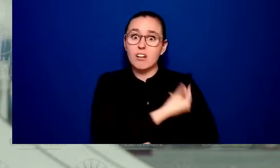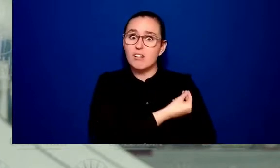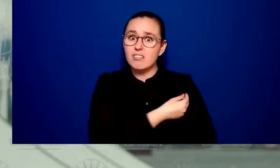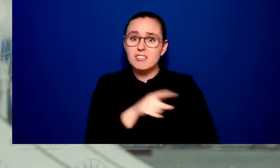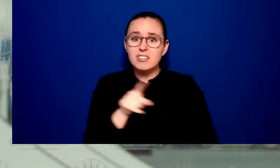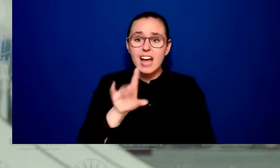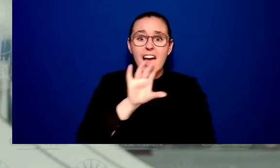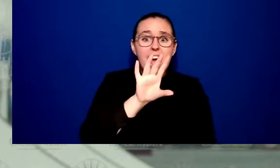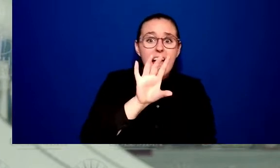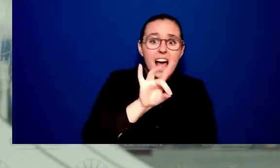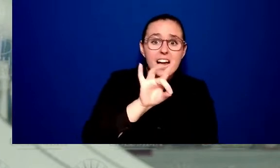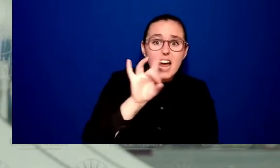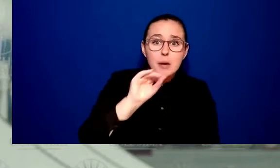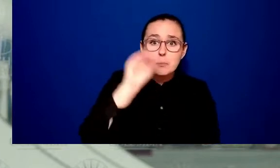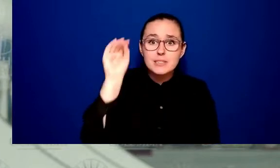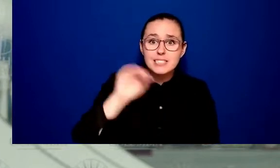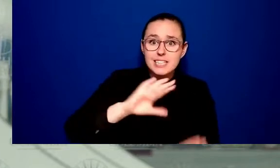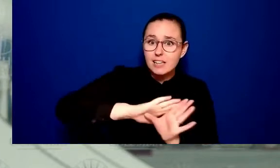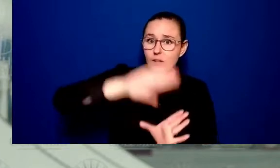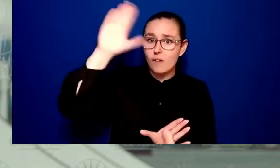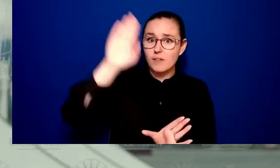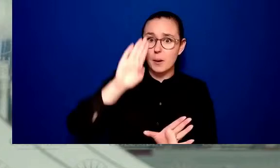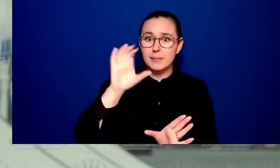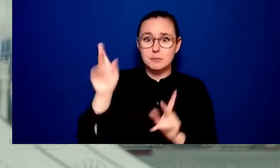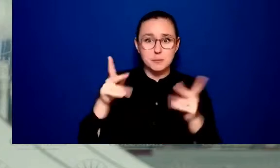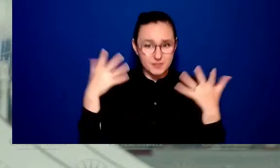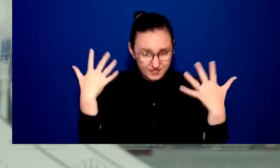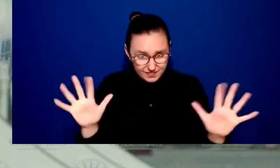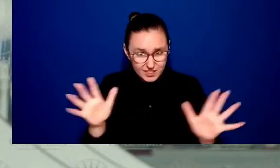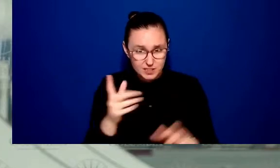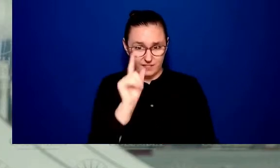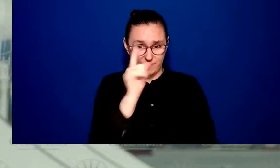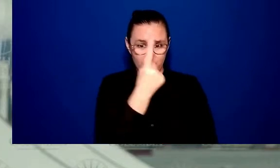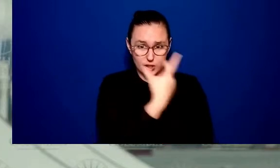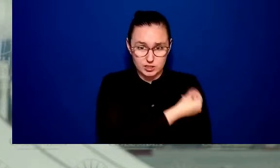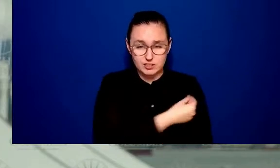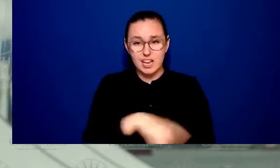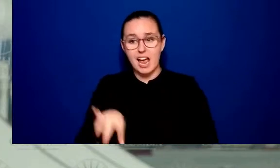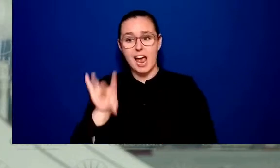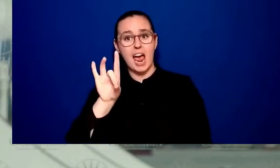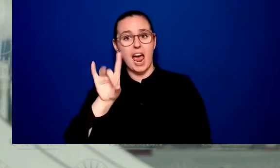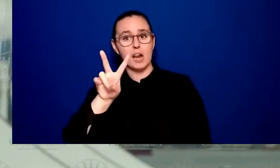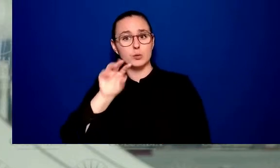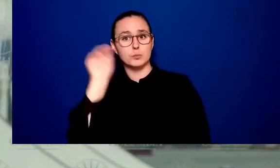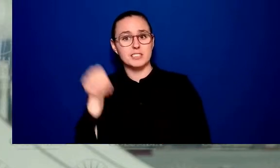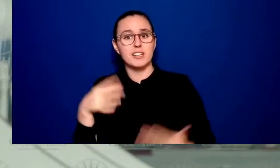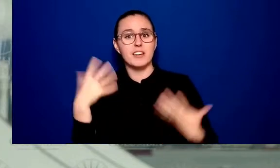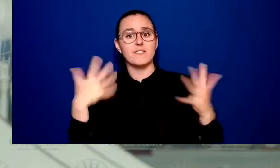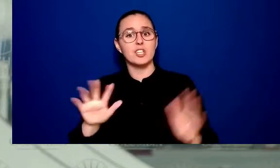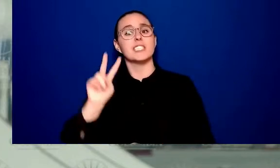province across our province 82.6% fully vaccinated of all those over 12, which is